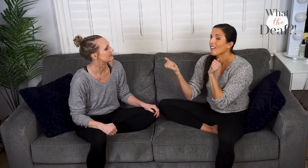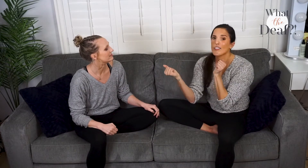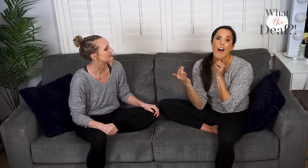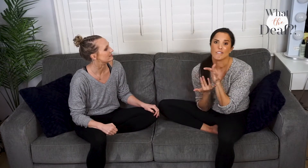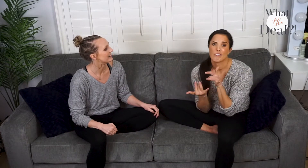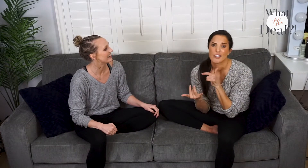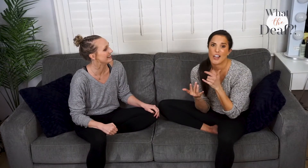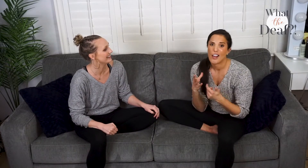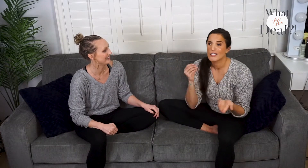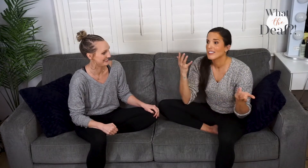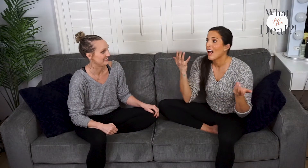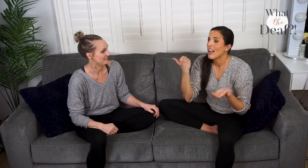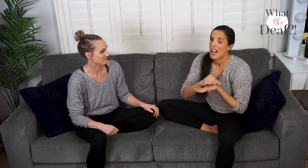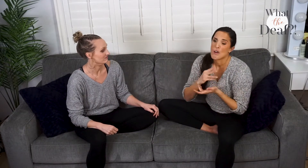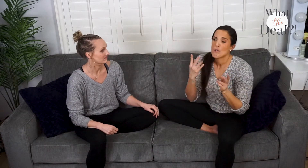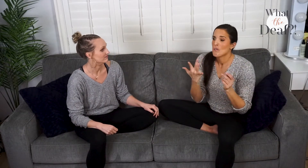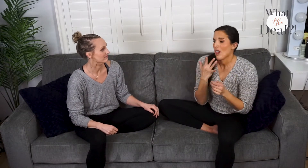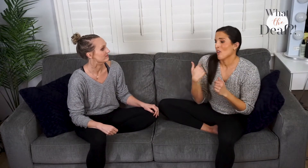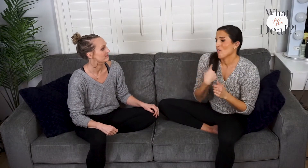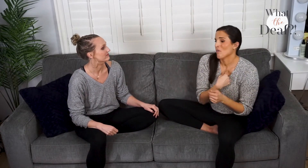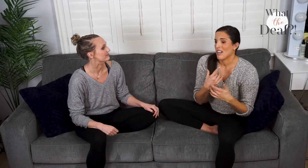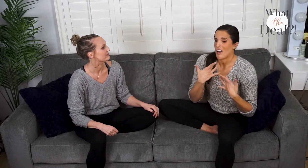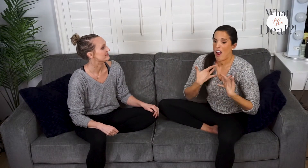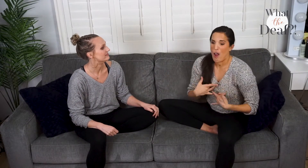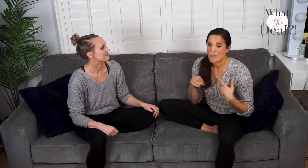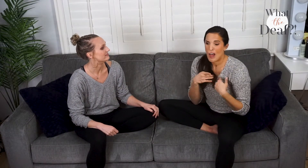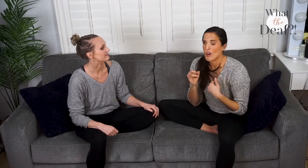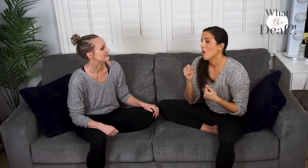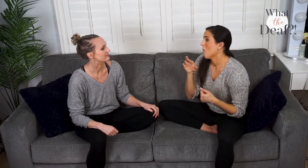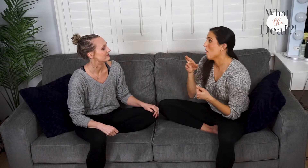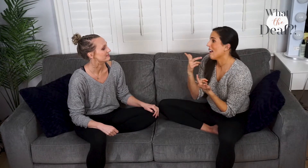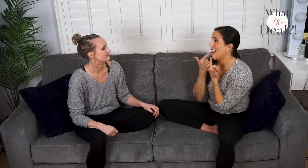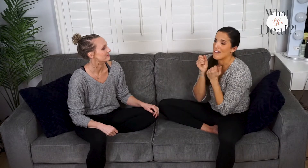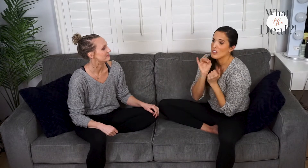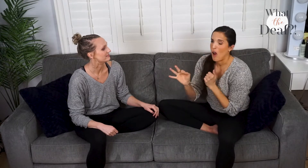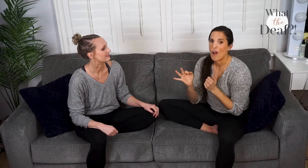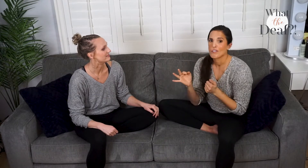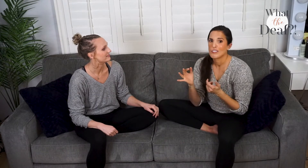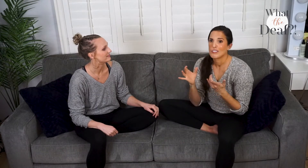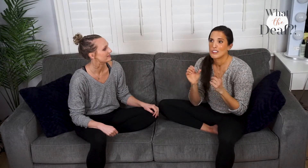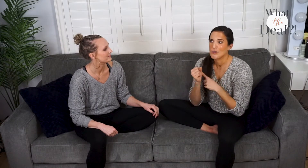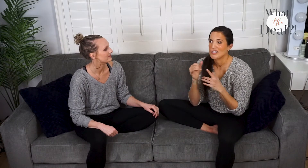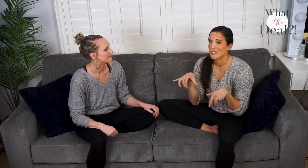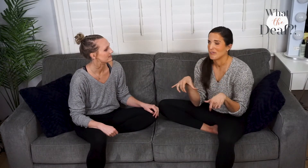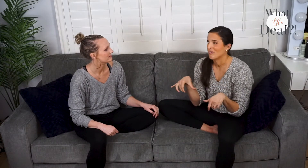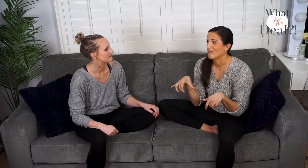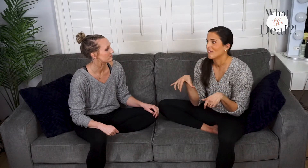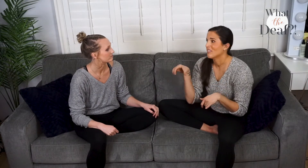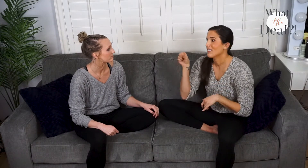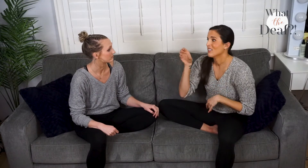and just started laughing. Whether we are sad about it or we laugh it off, the situation stays the same.